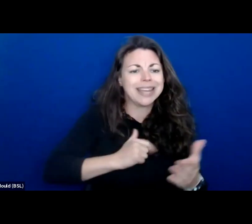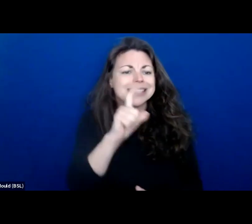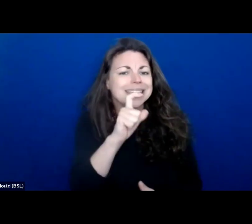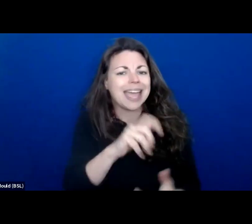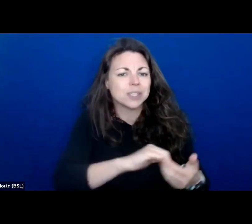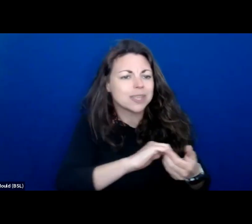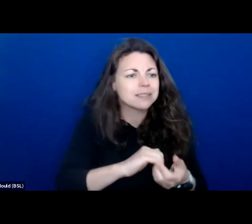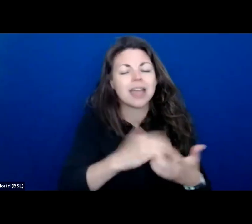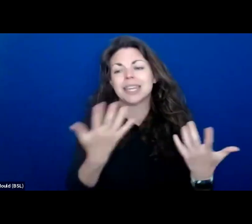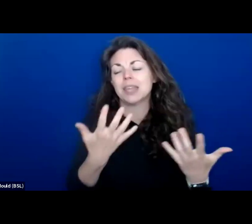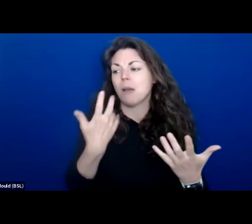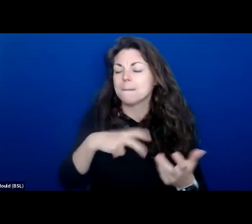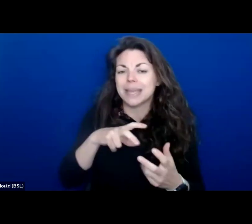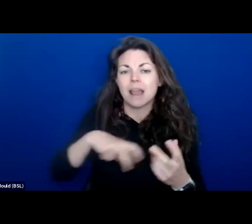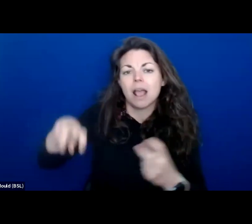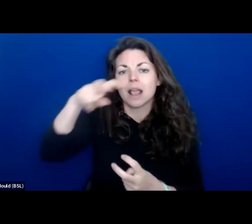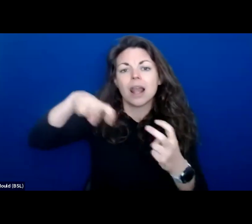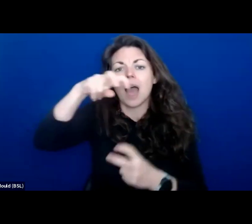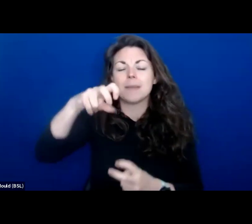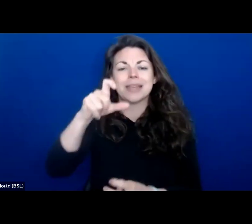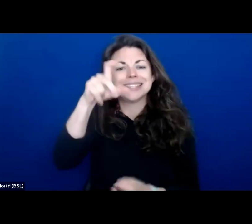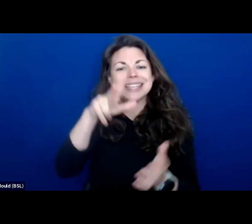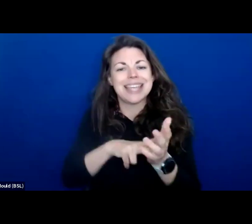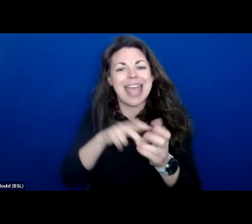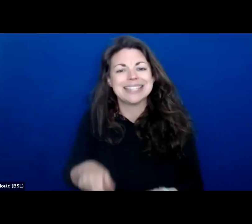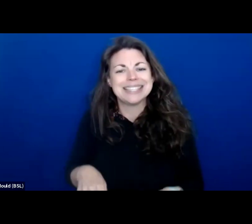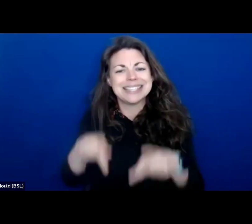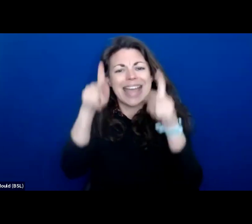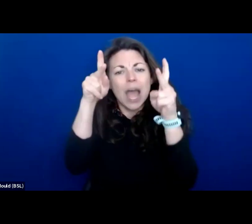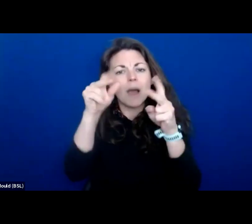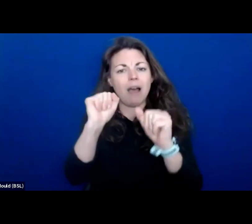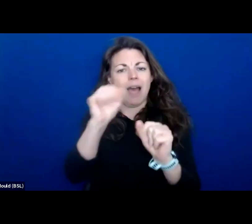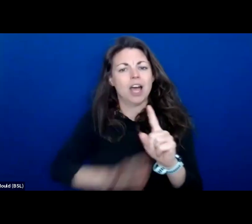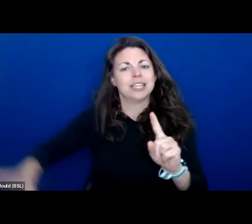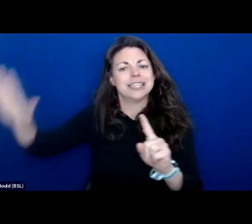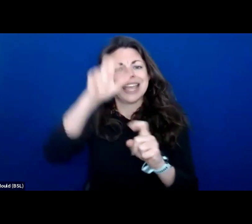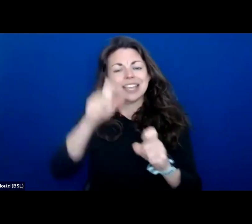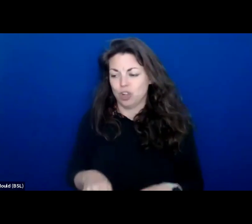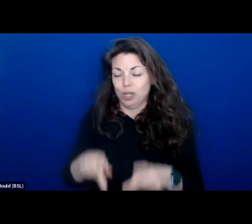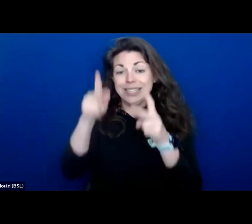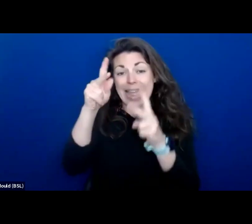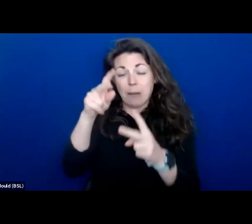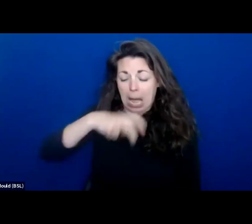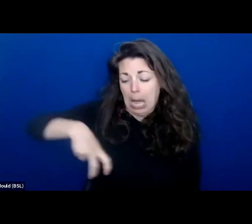climbing up the, the CN Tower, the Canadian National Tower which, at the time, was one of the tallest